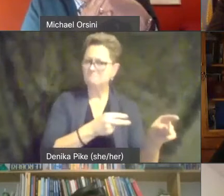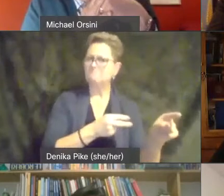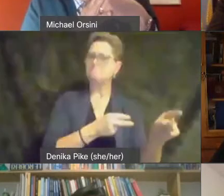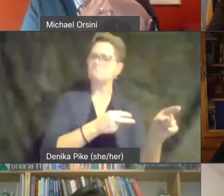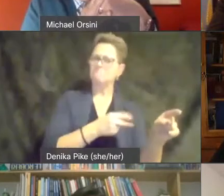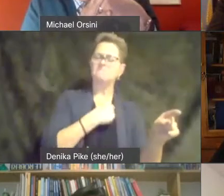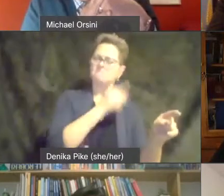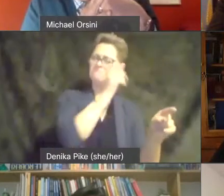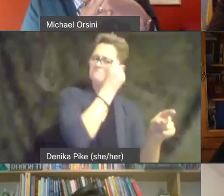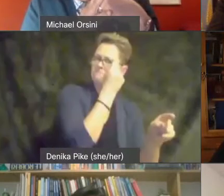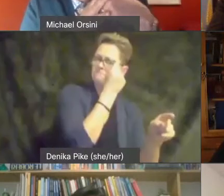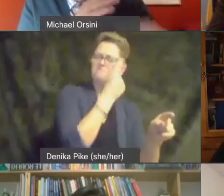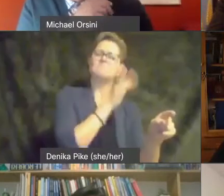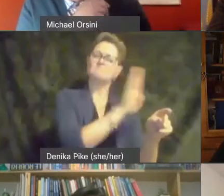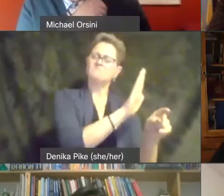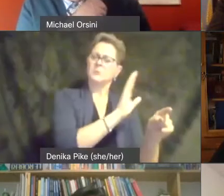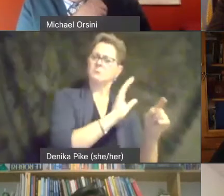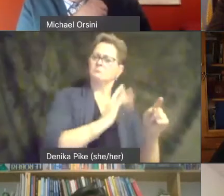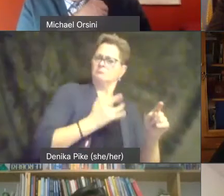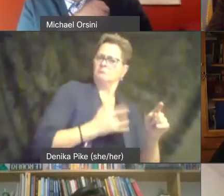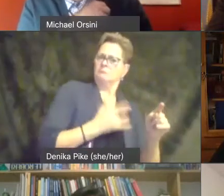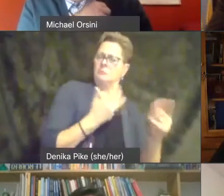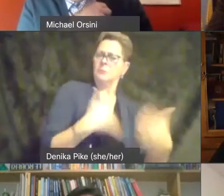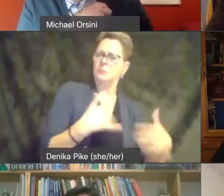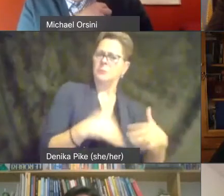If they want to combat ingested that existed long before.